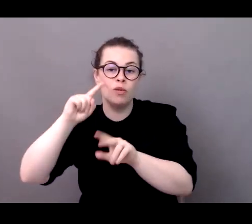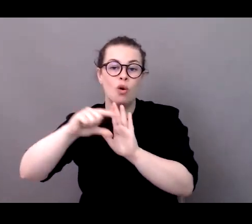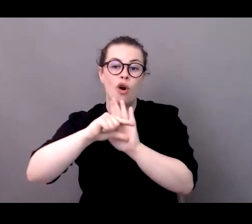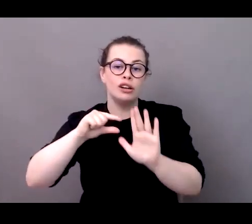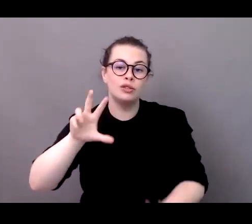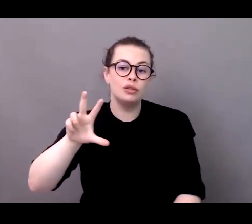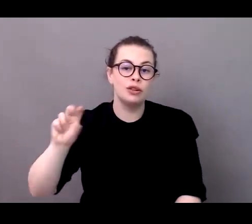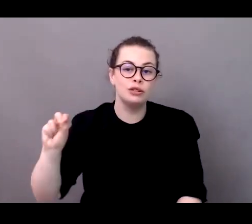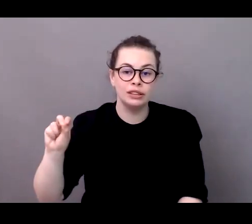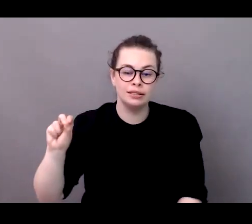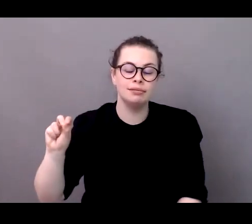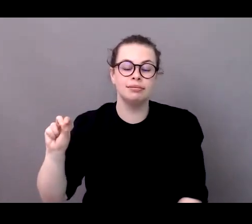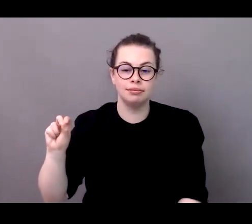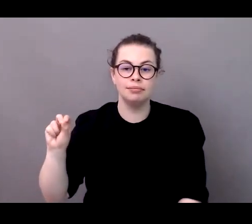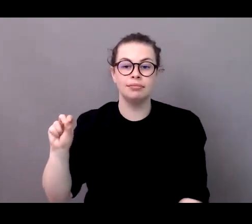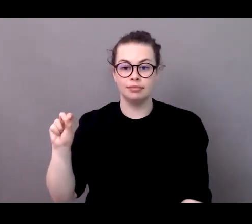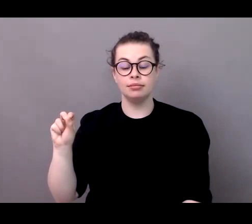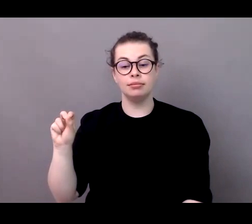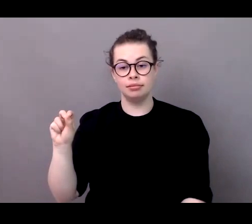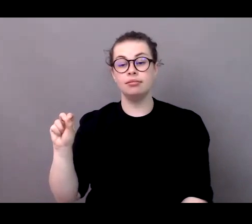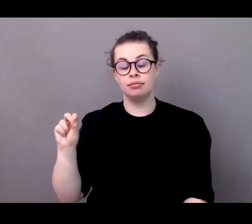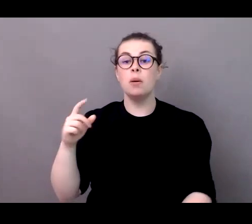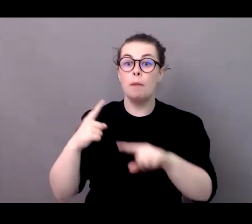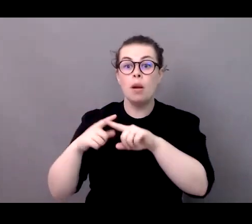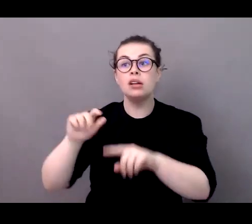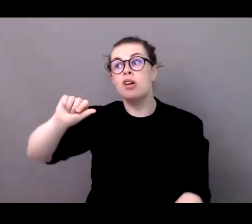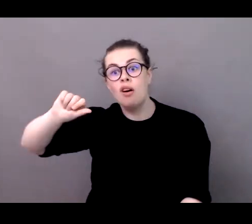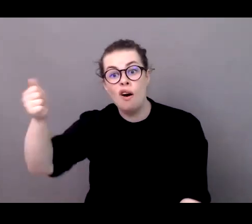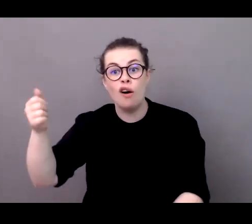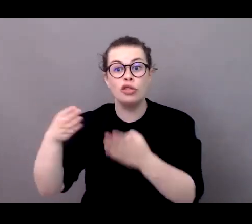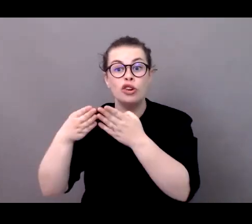You can also look at all of the other general comments that have actually been written by the UN